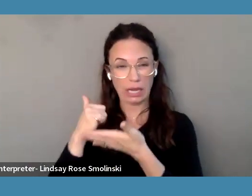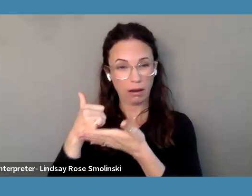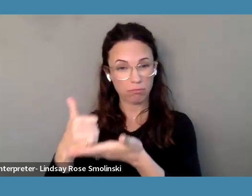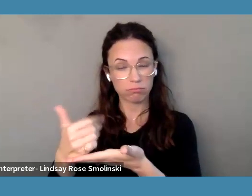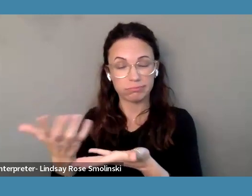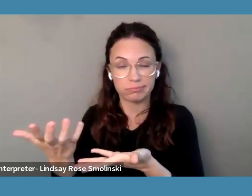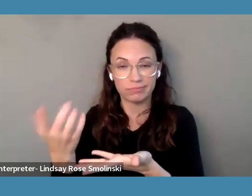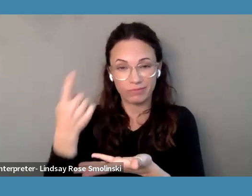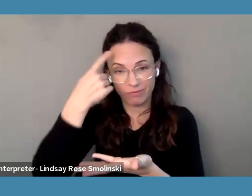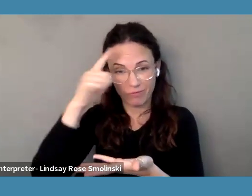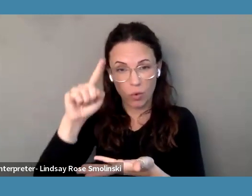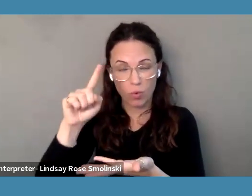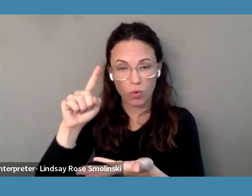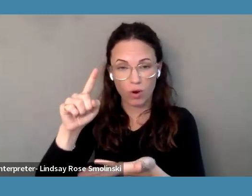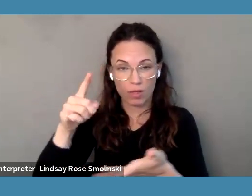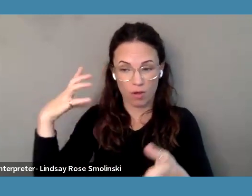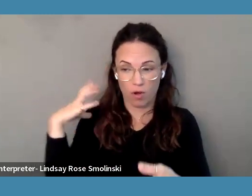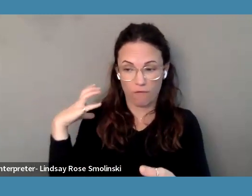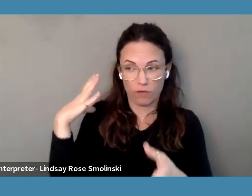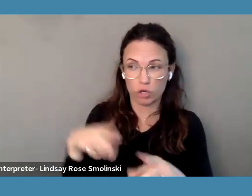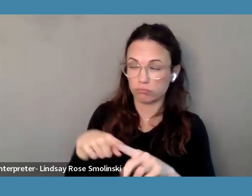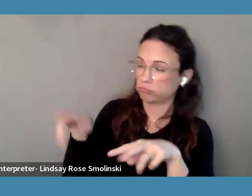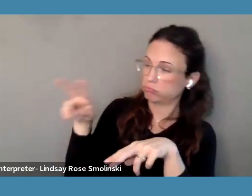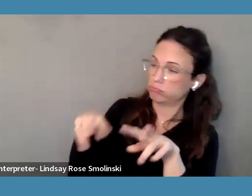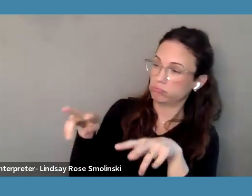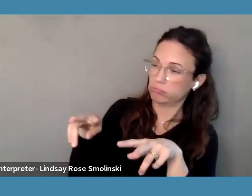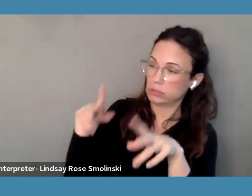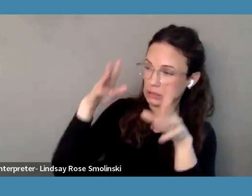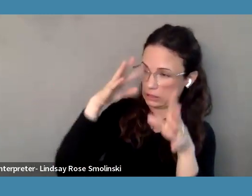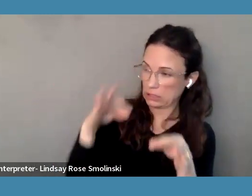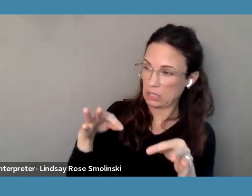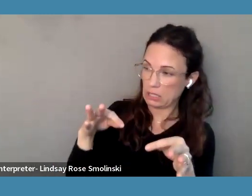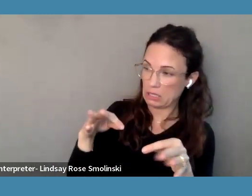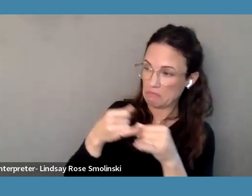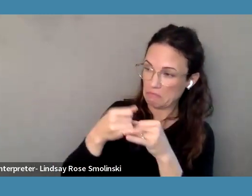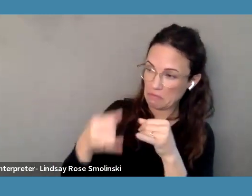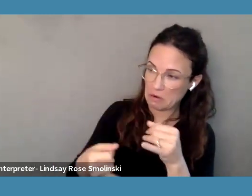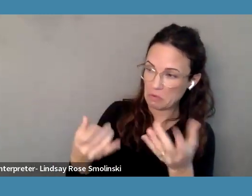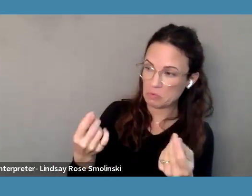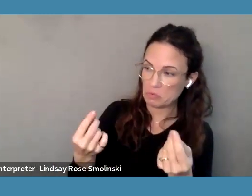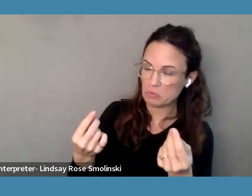for the hearing officer in deciding the issue, then they can offer testimony.